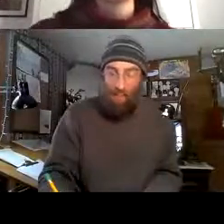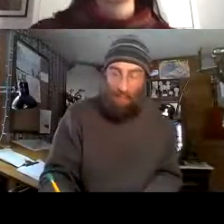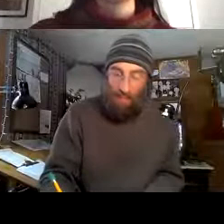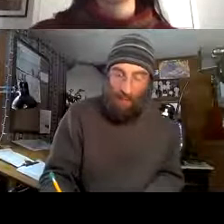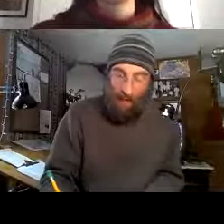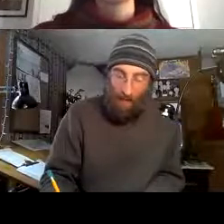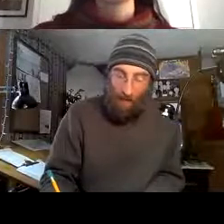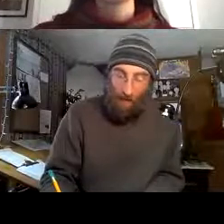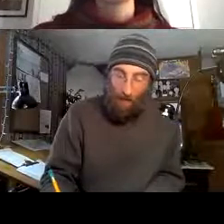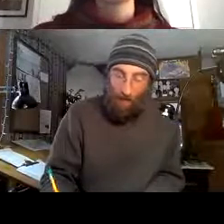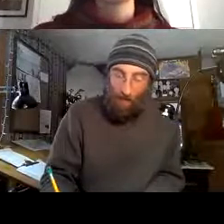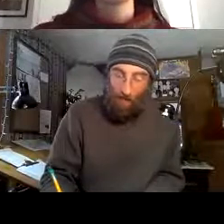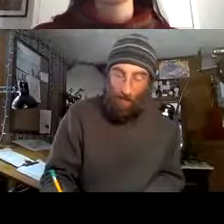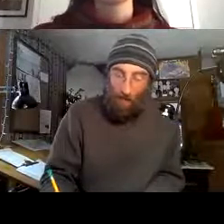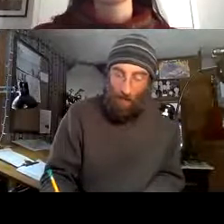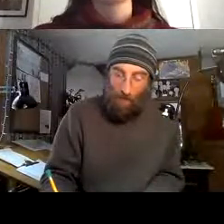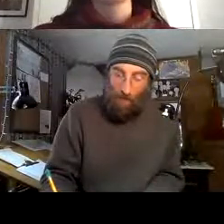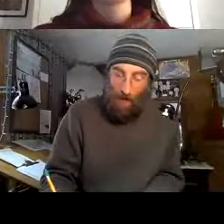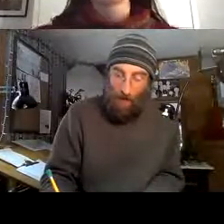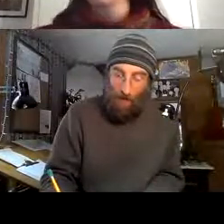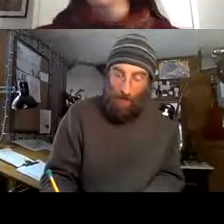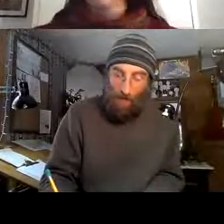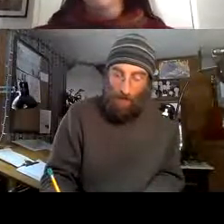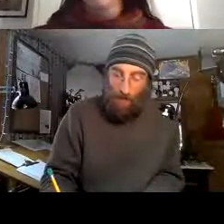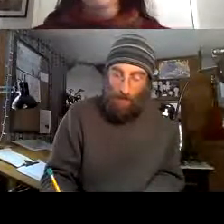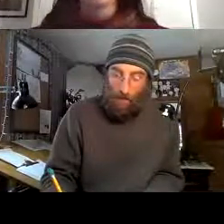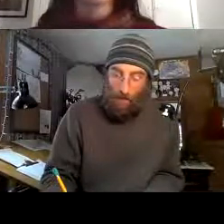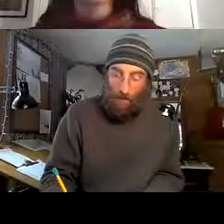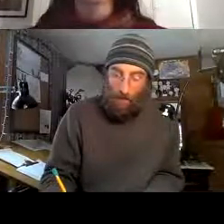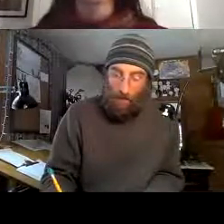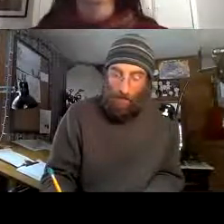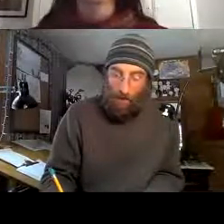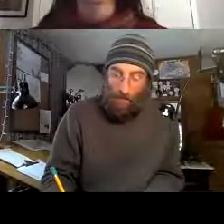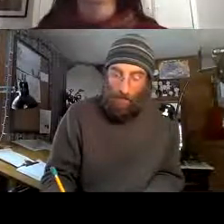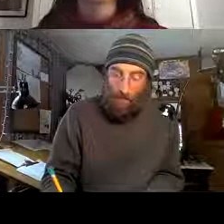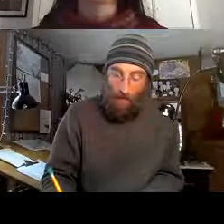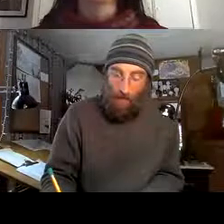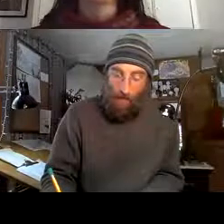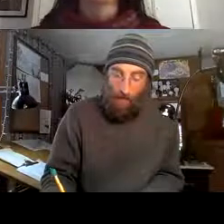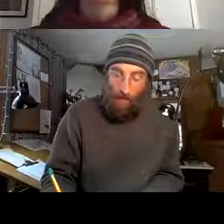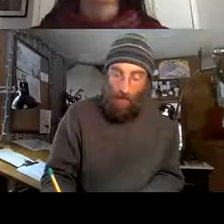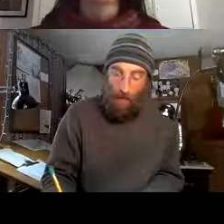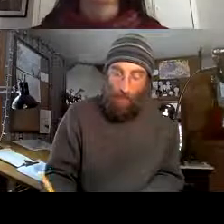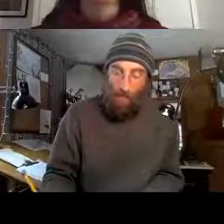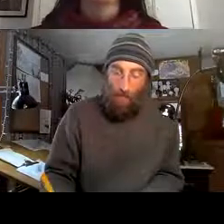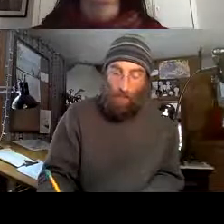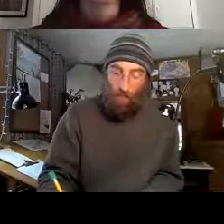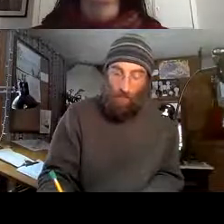I did decide that when I drew other stick figures around, I needed some way to make my main character look different.